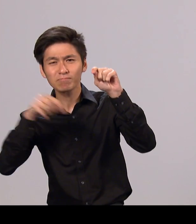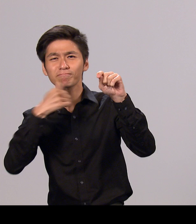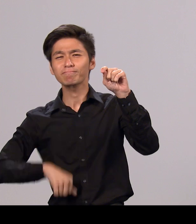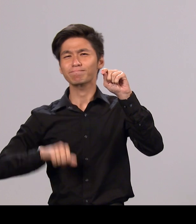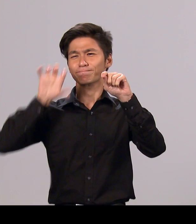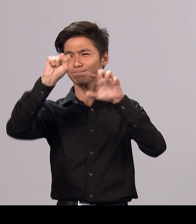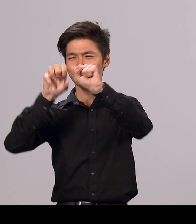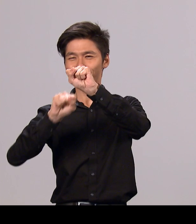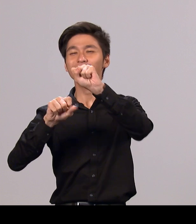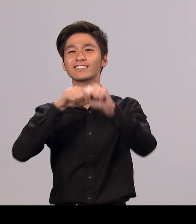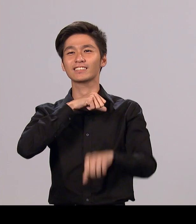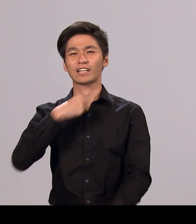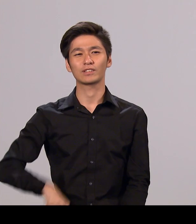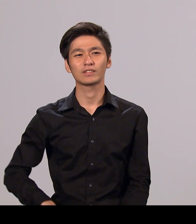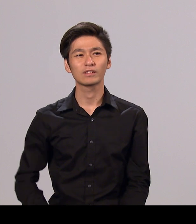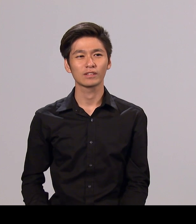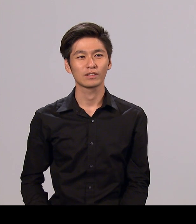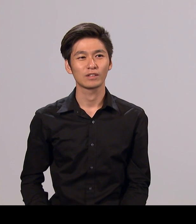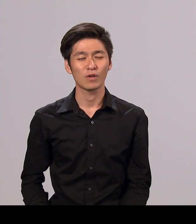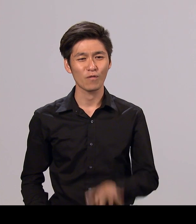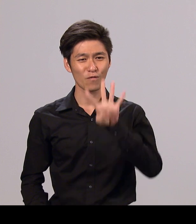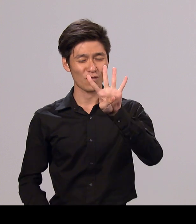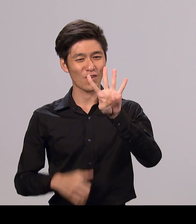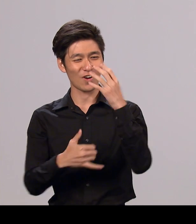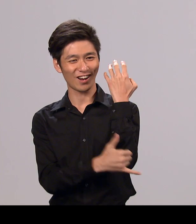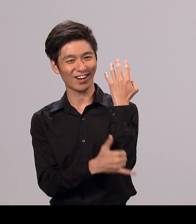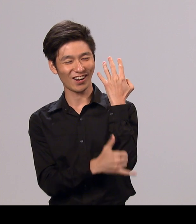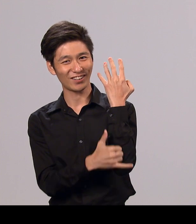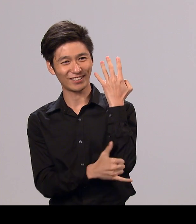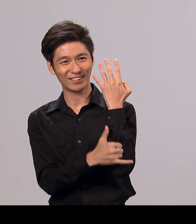There are four ASEAN countries which have overlapping claims in the South China Sea.